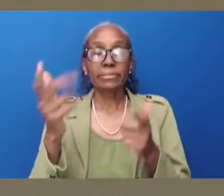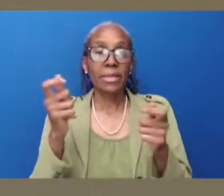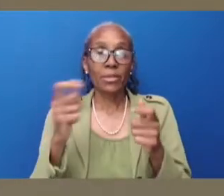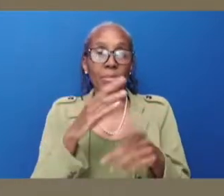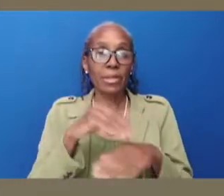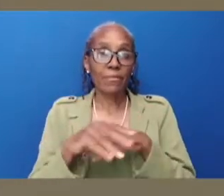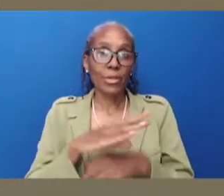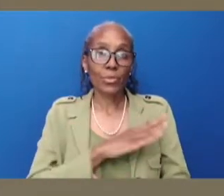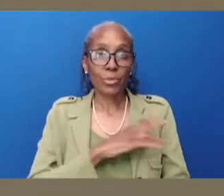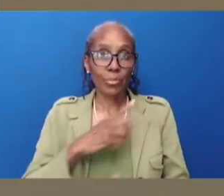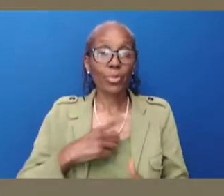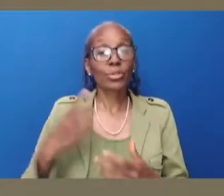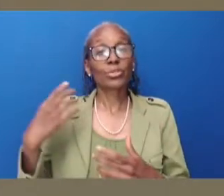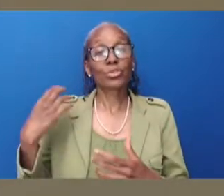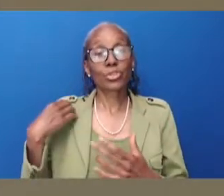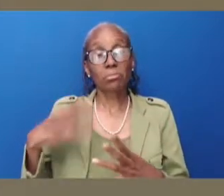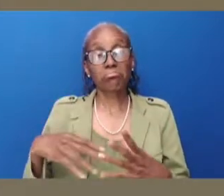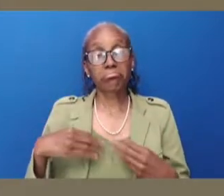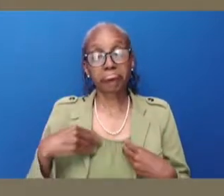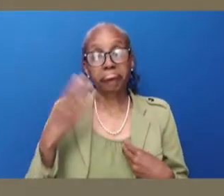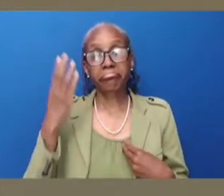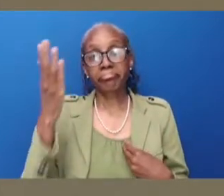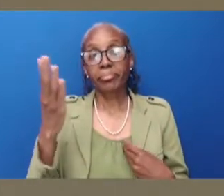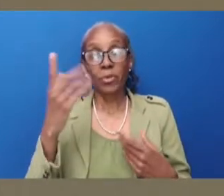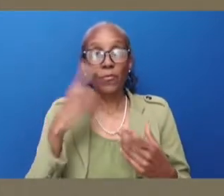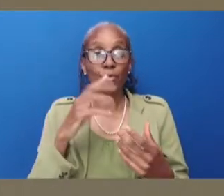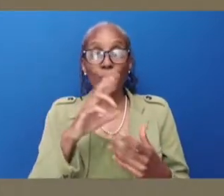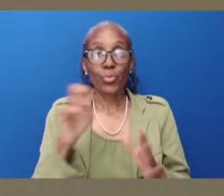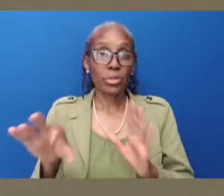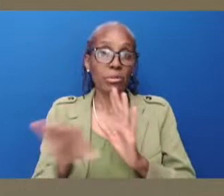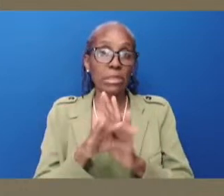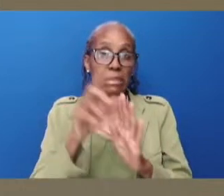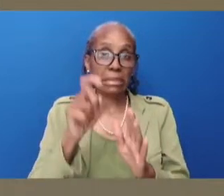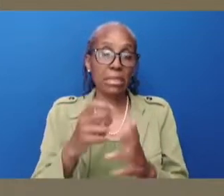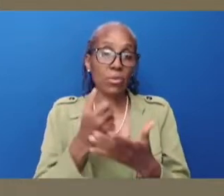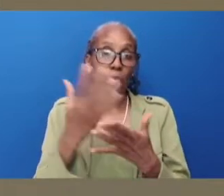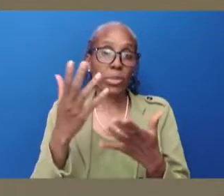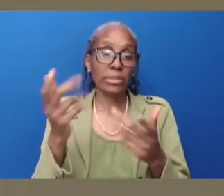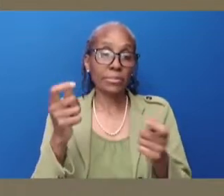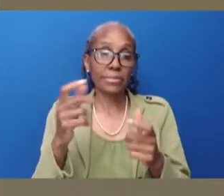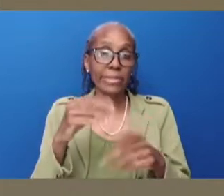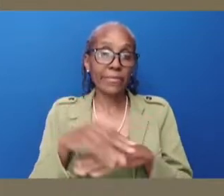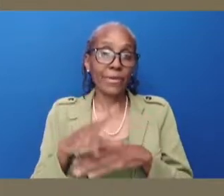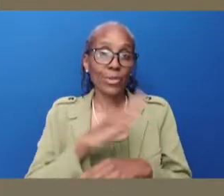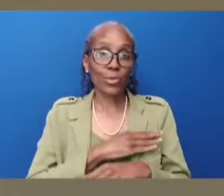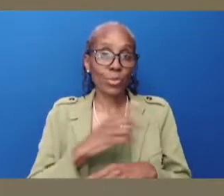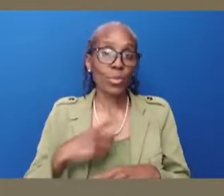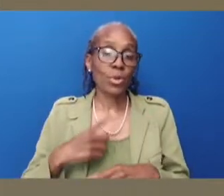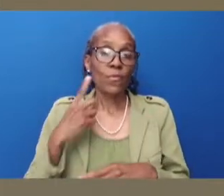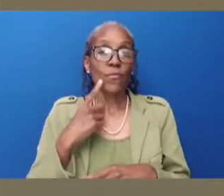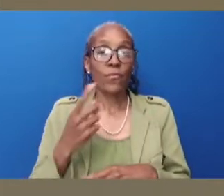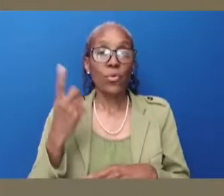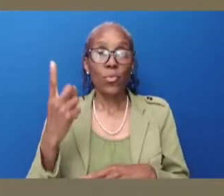IT'S UNANIMOUS, MADAM CLERK. WASTE MANAGEMENT ADVISORY BOARD.